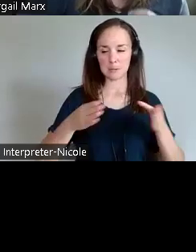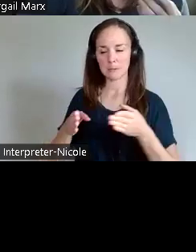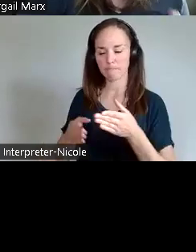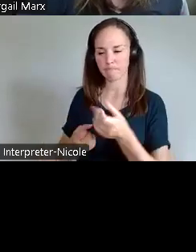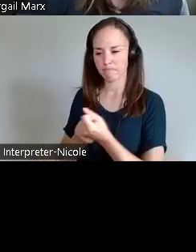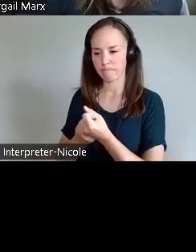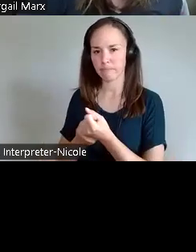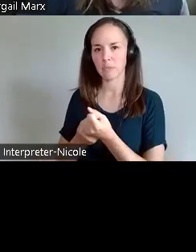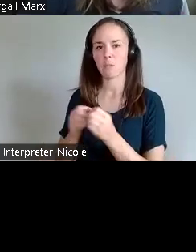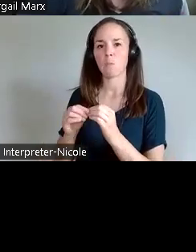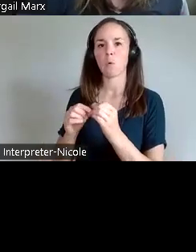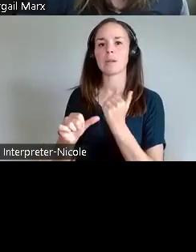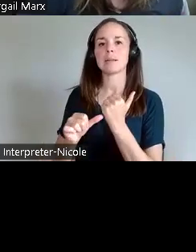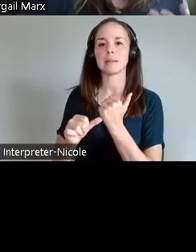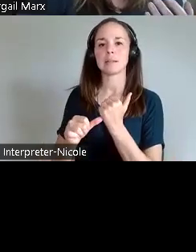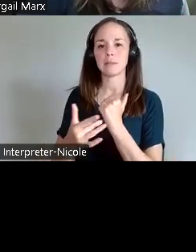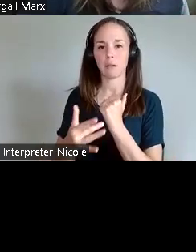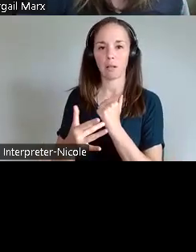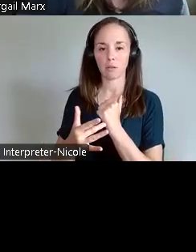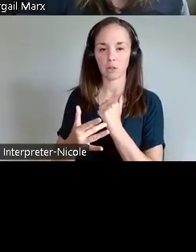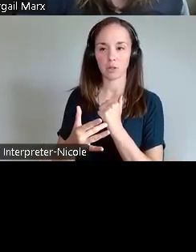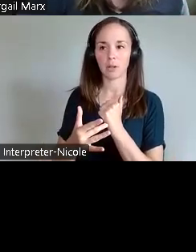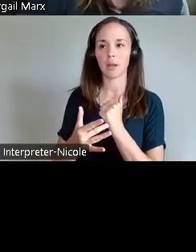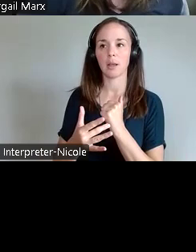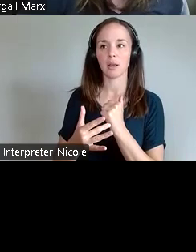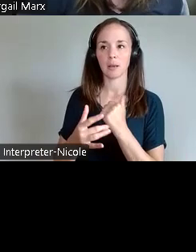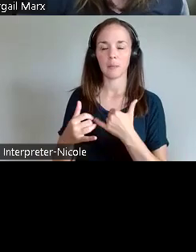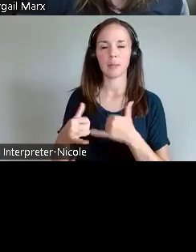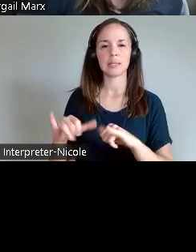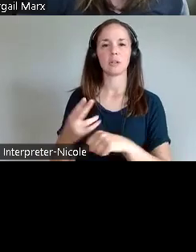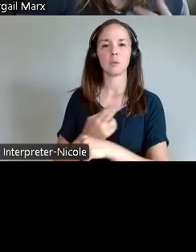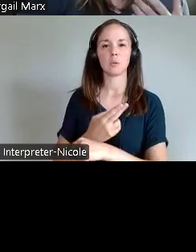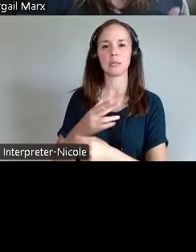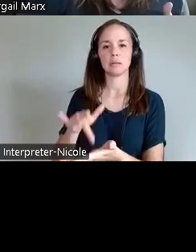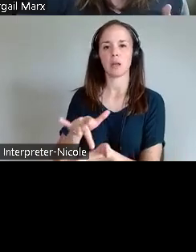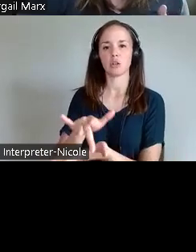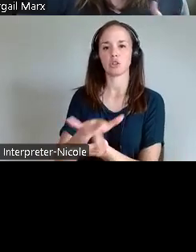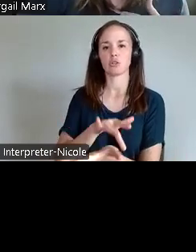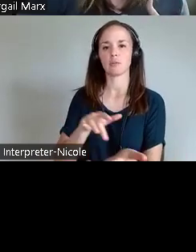use more assistive technology, but still using a touch screen device, where he could point to the